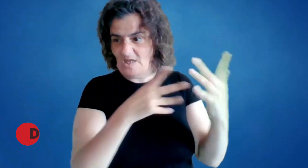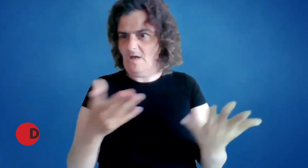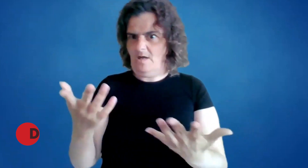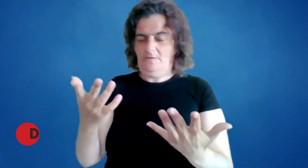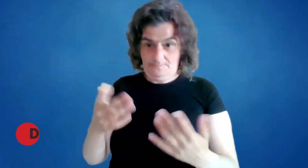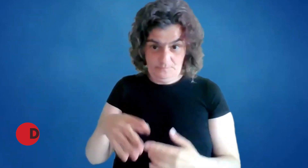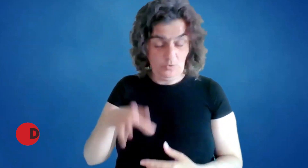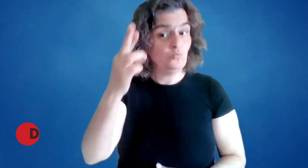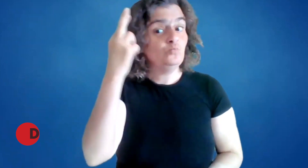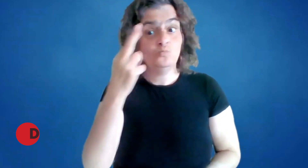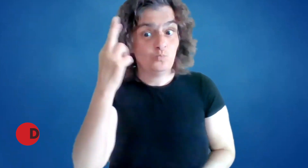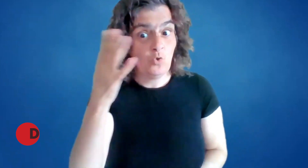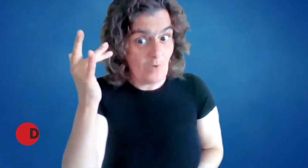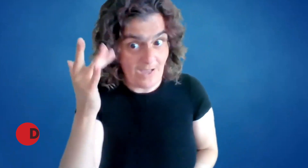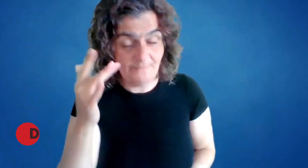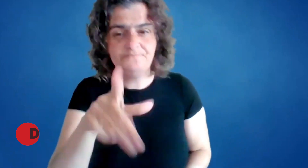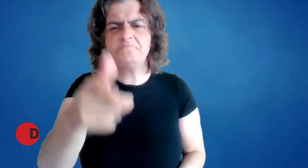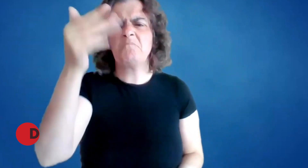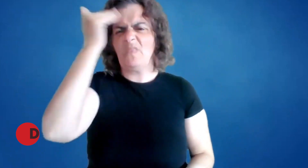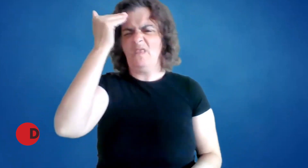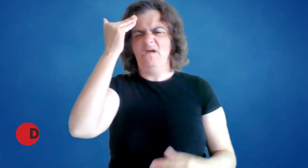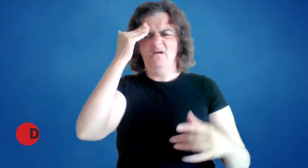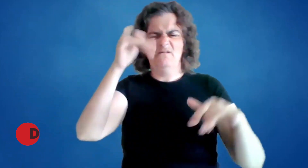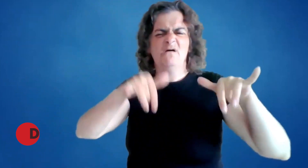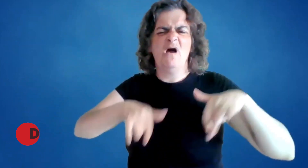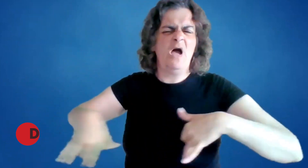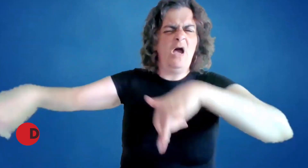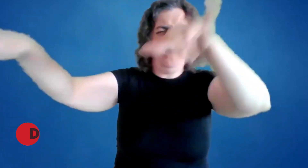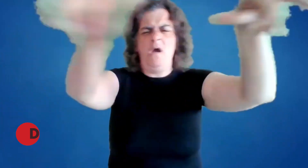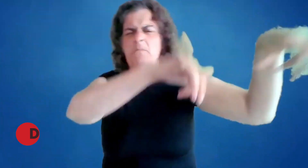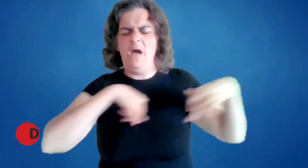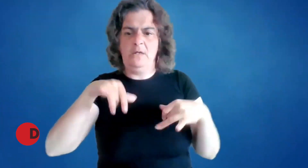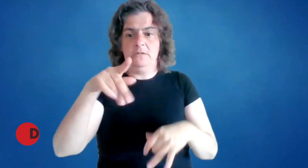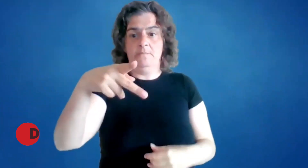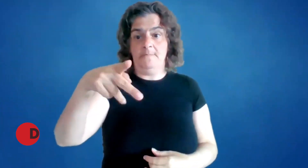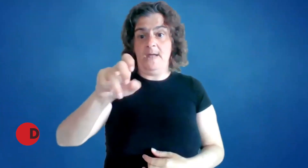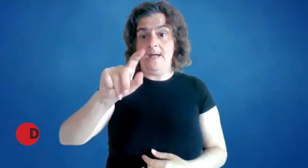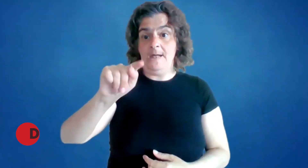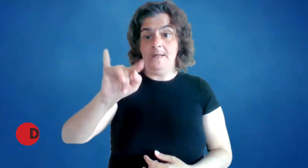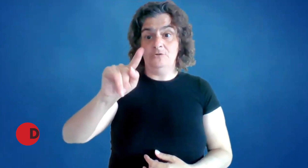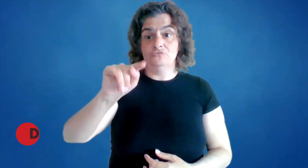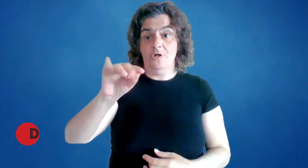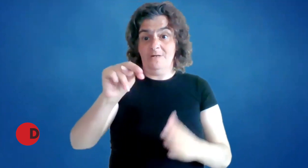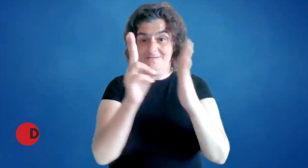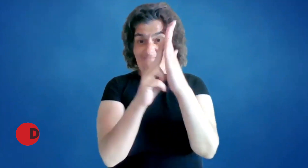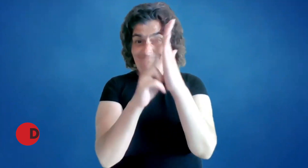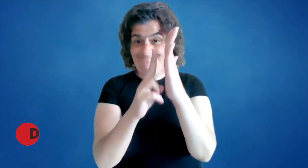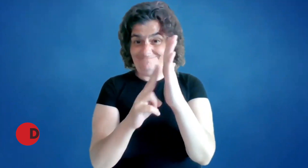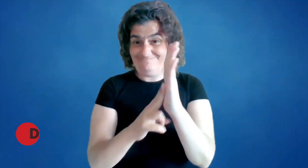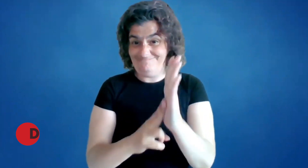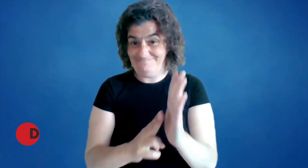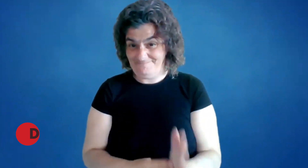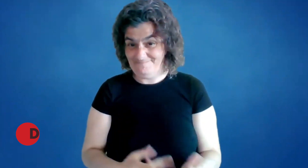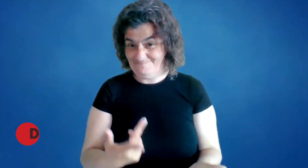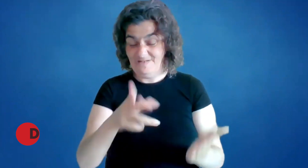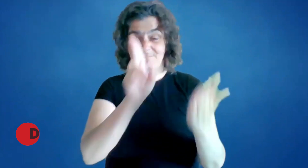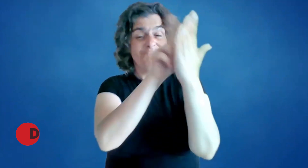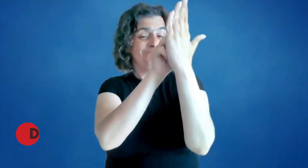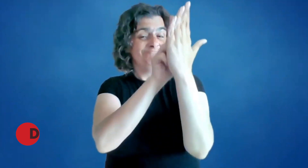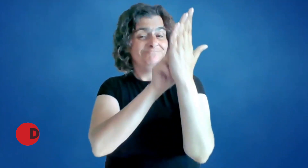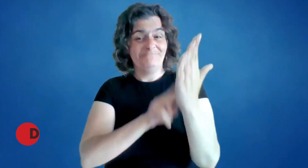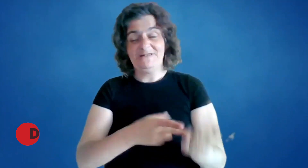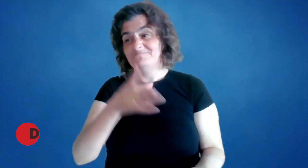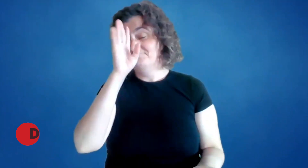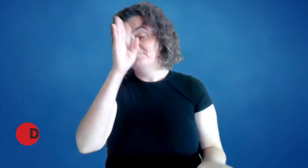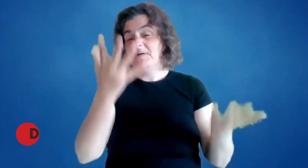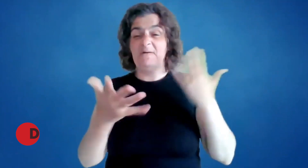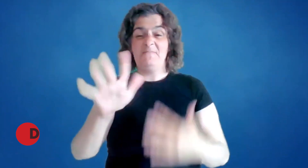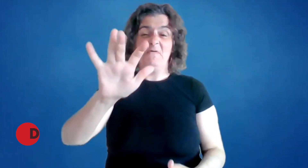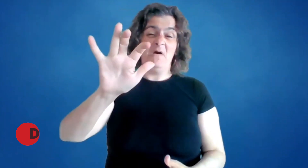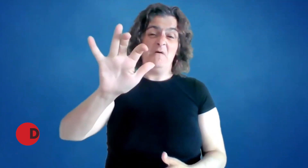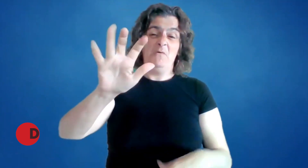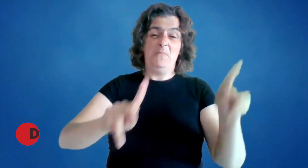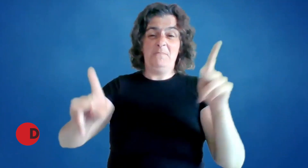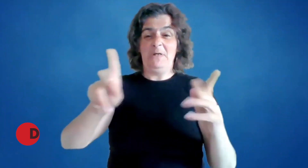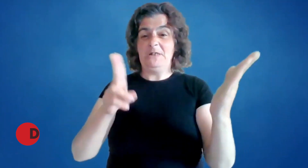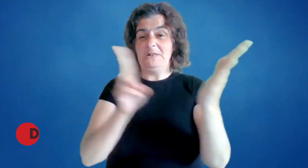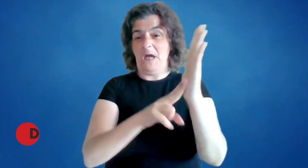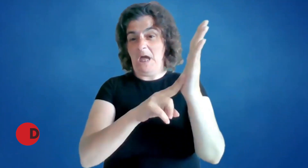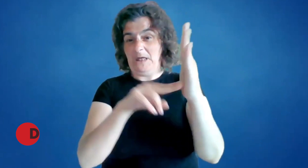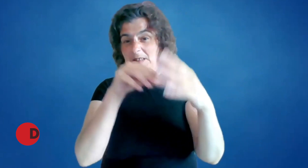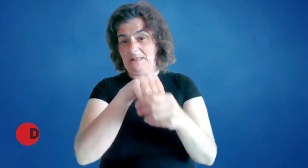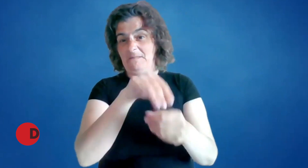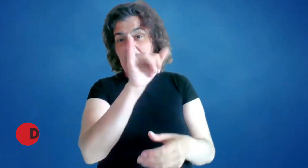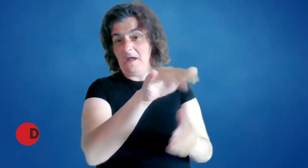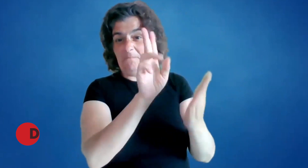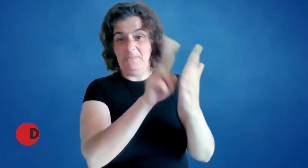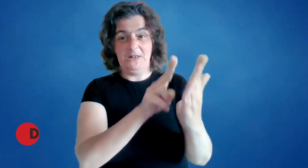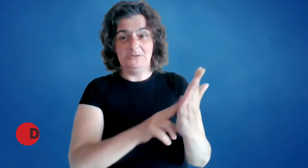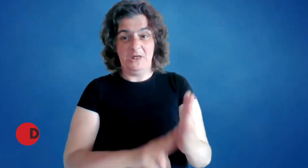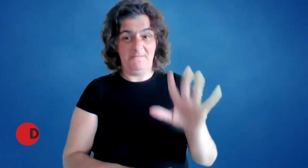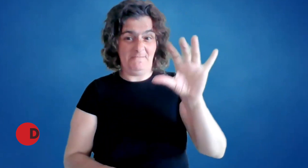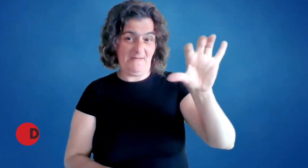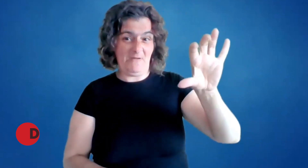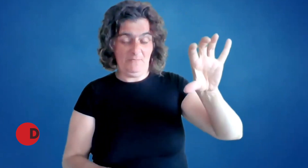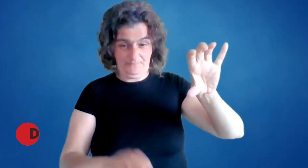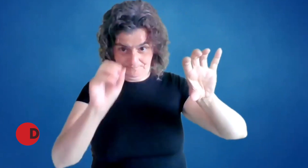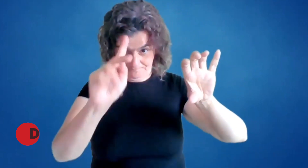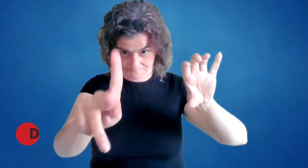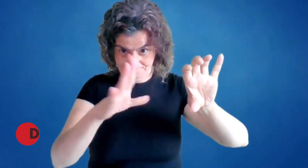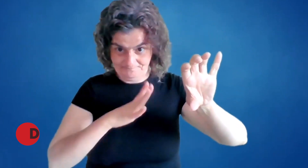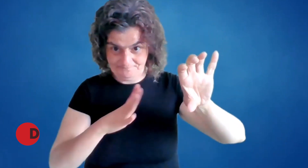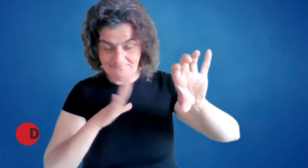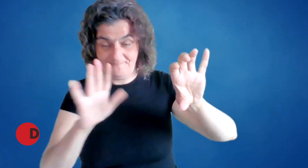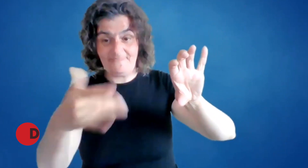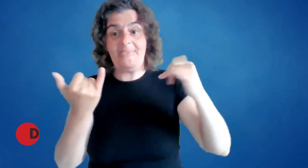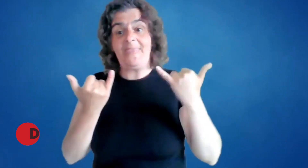The reason for this tactic is - with petitions, there might be about 500 names on the list